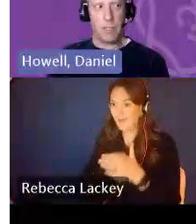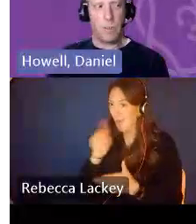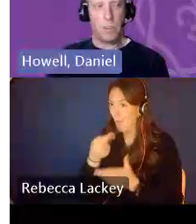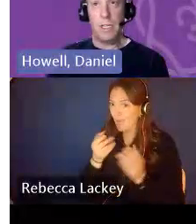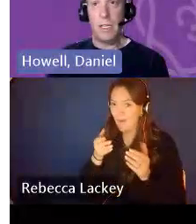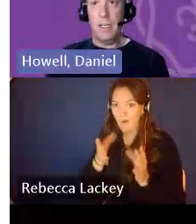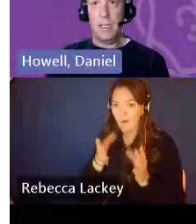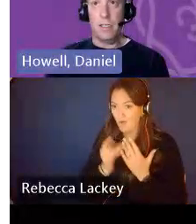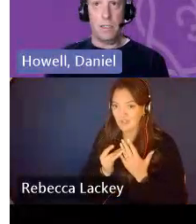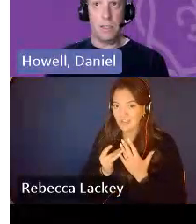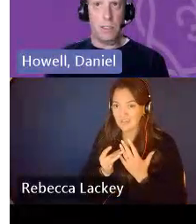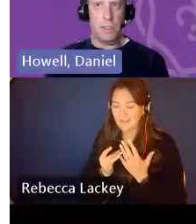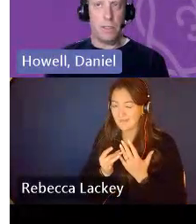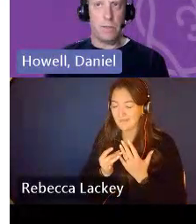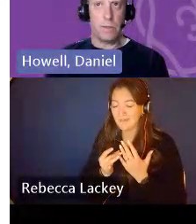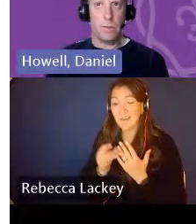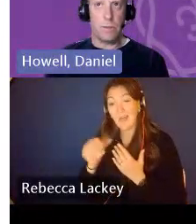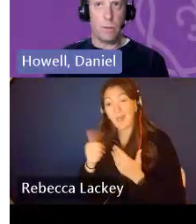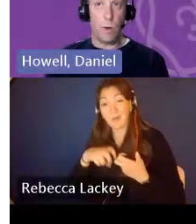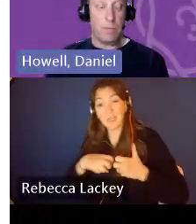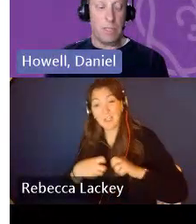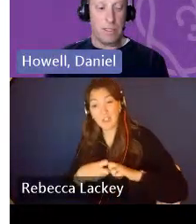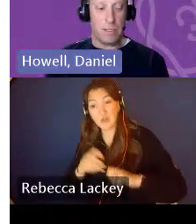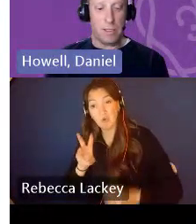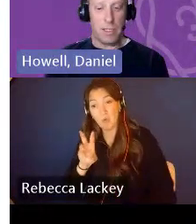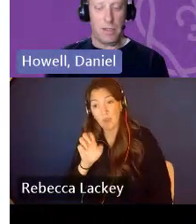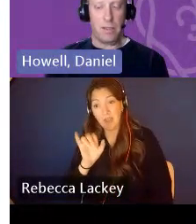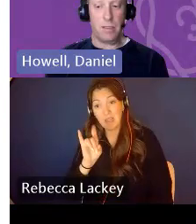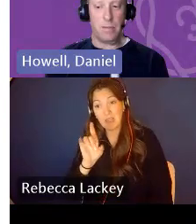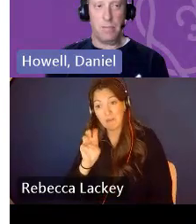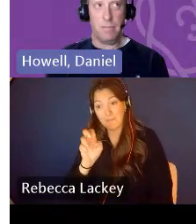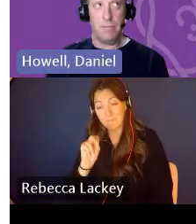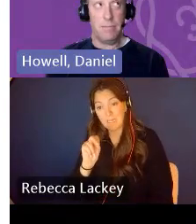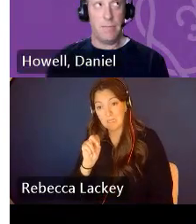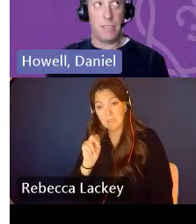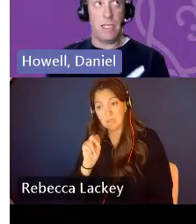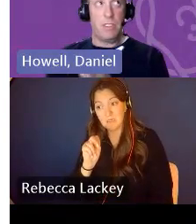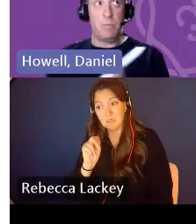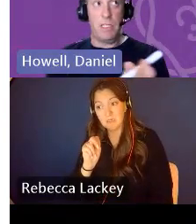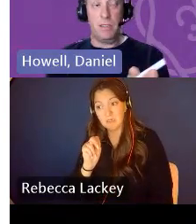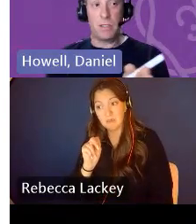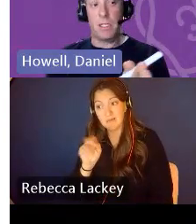primary one. Uh the other issue here for for Widman is that the the damaged beams